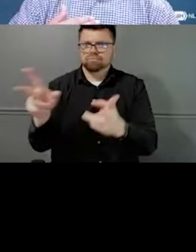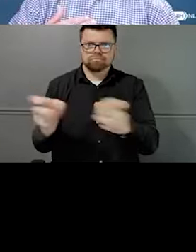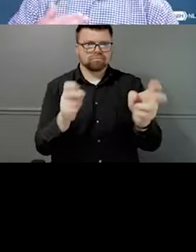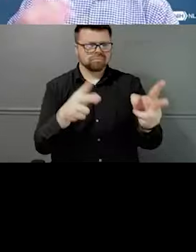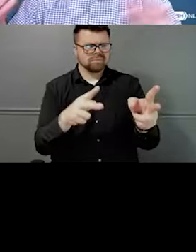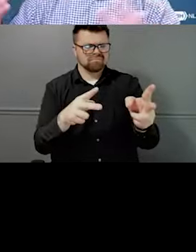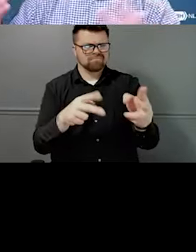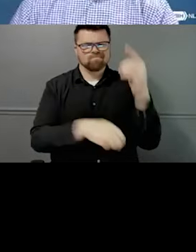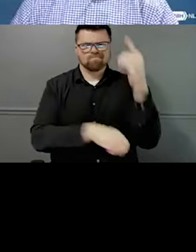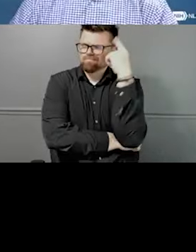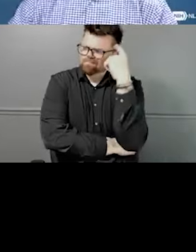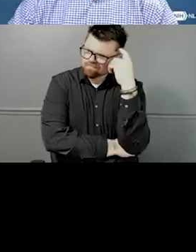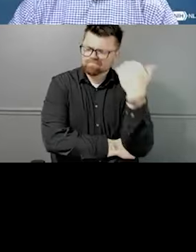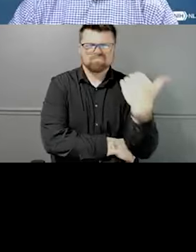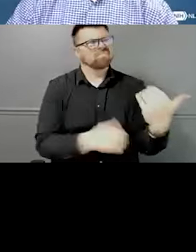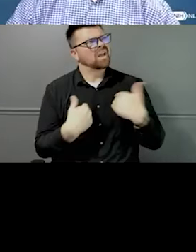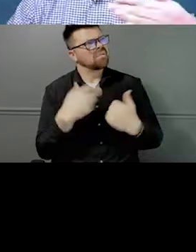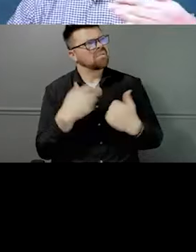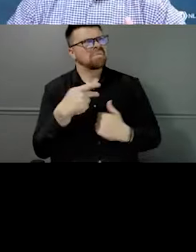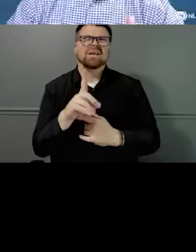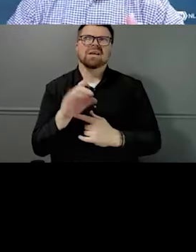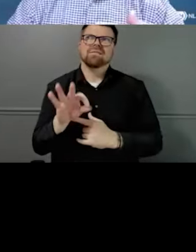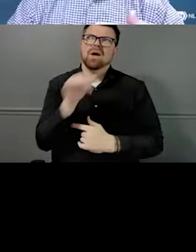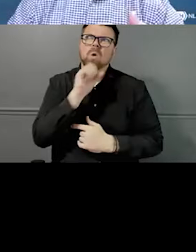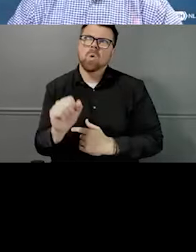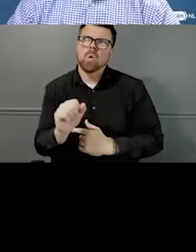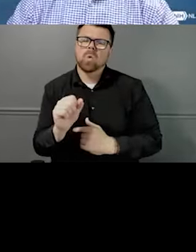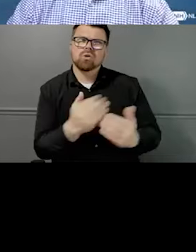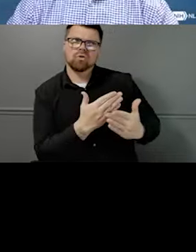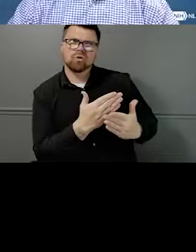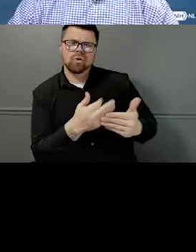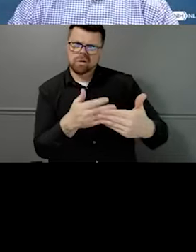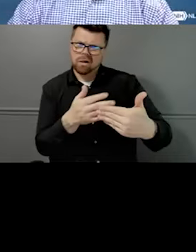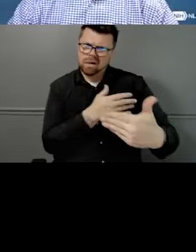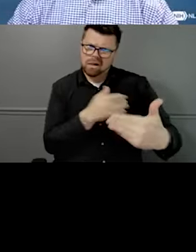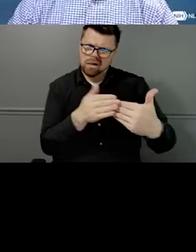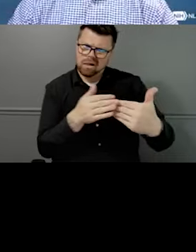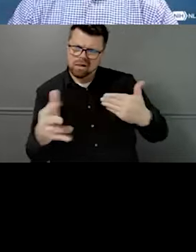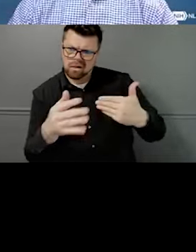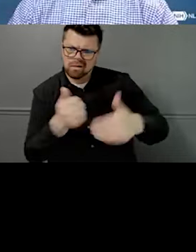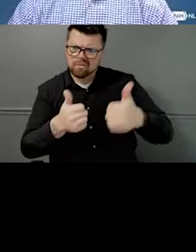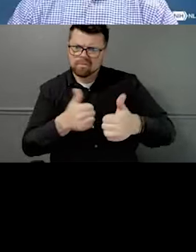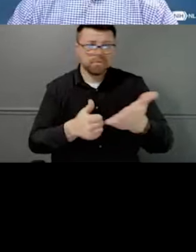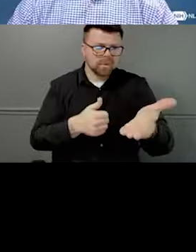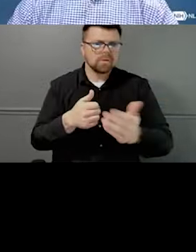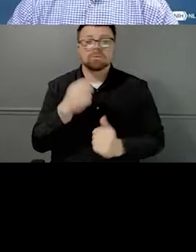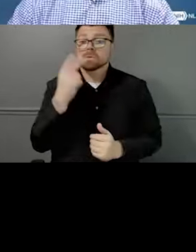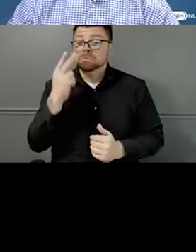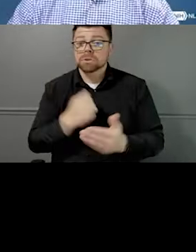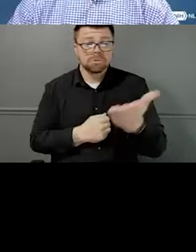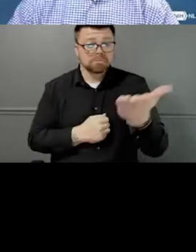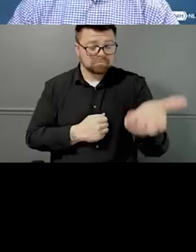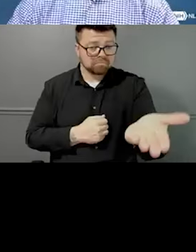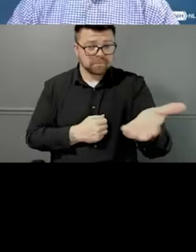the older version or the newer version? If you look at the footer, you'll see identifying right there.